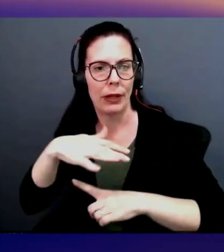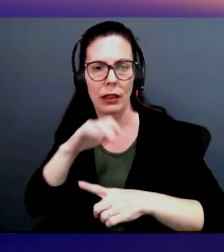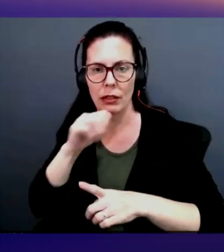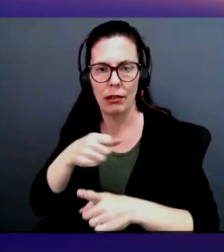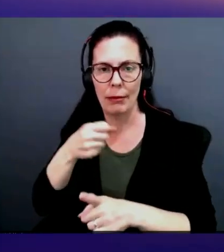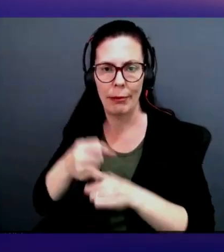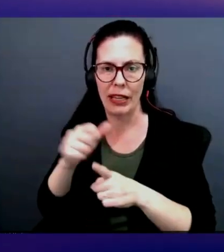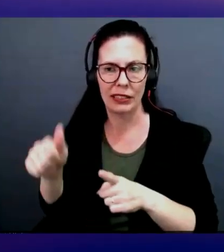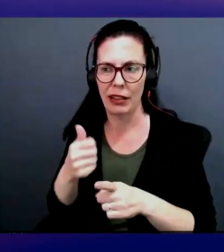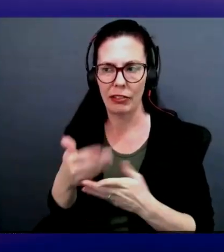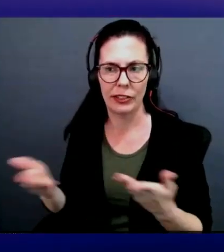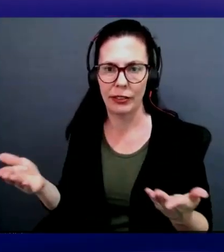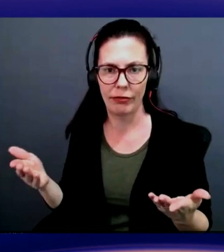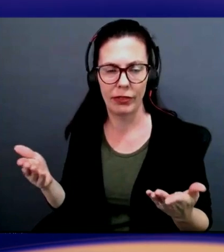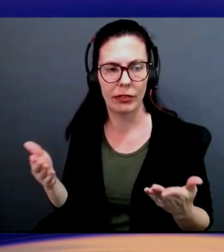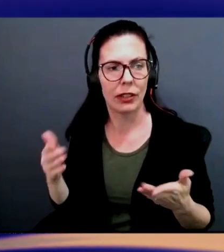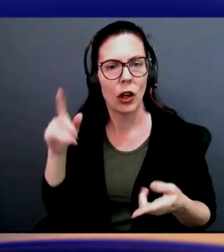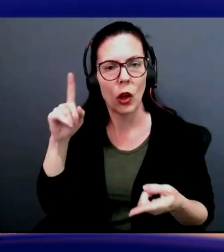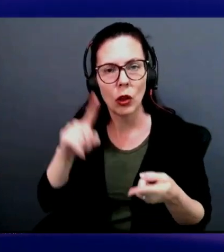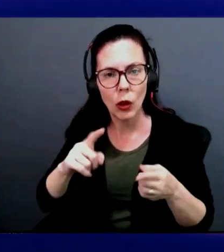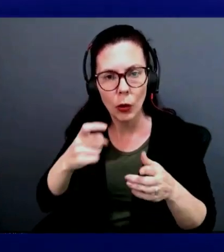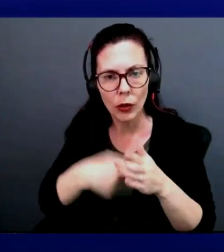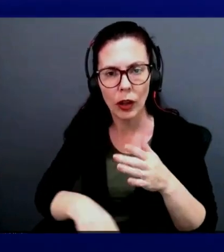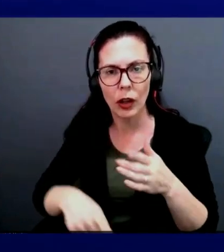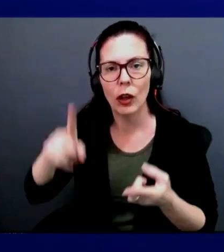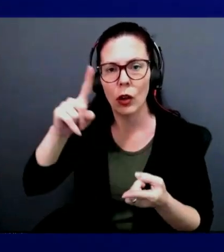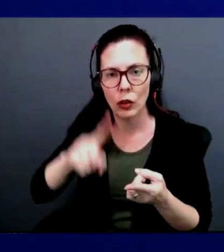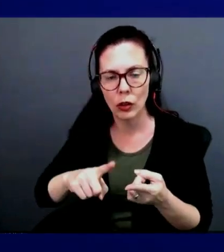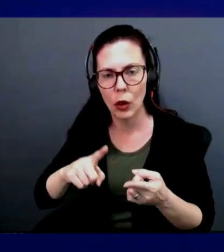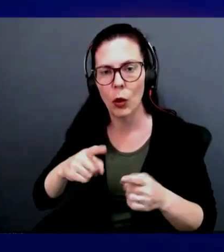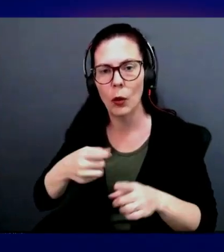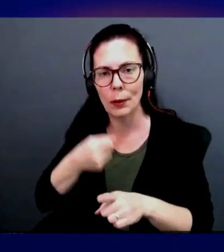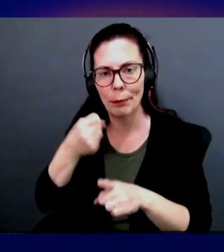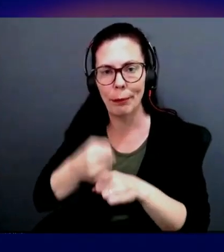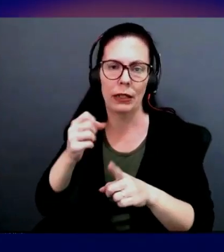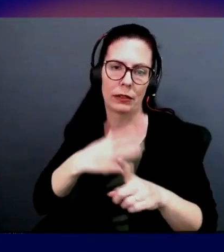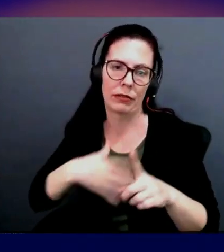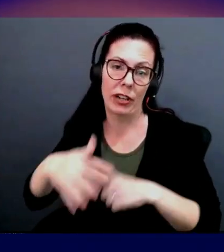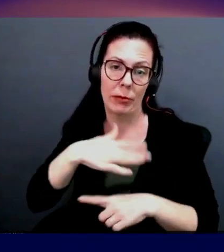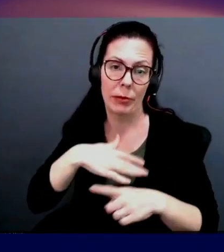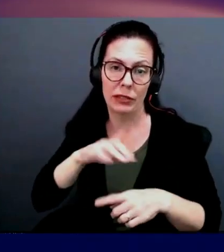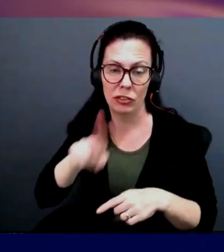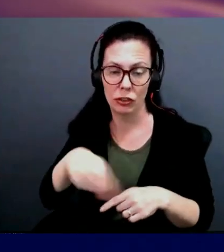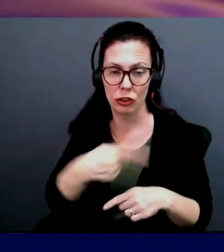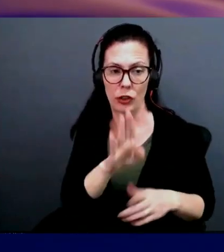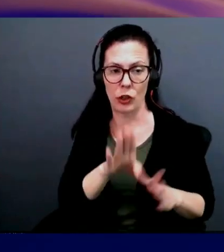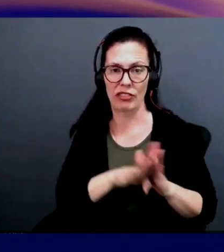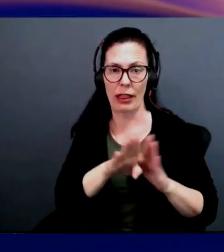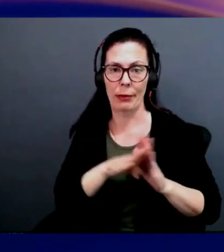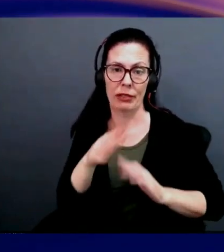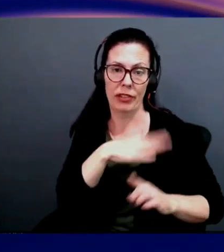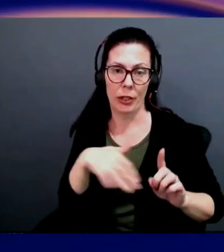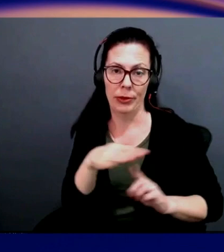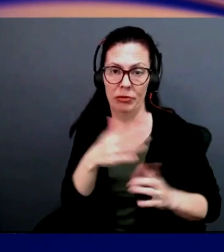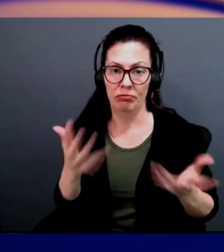It's a low cost, low structured, low impact environment. It's just your development environment. That's great.